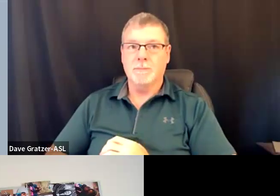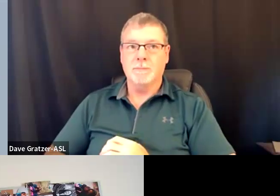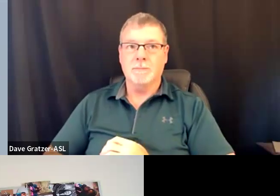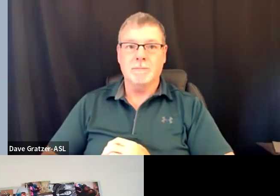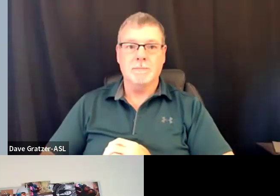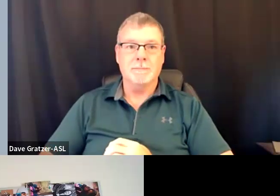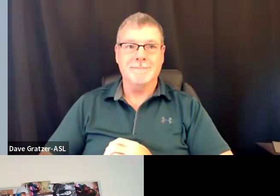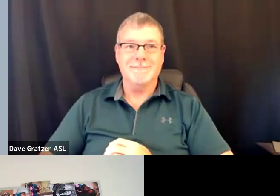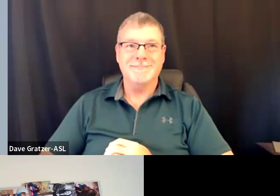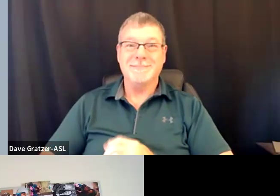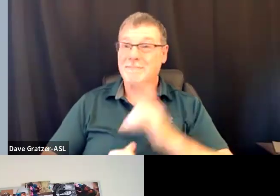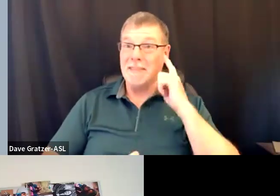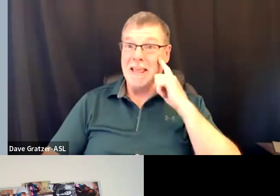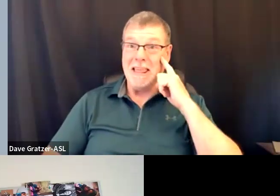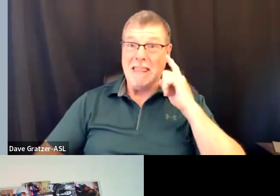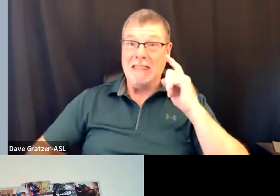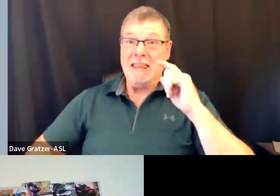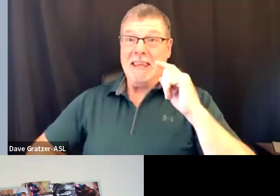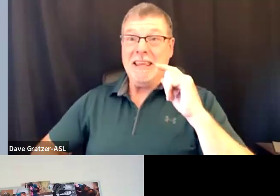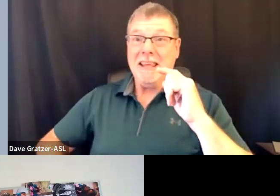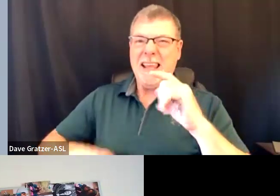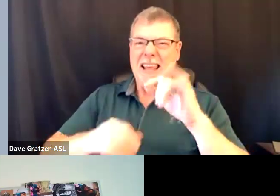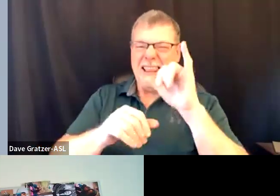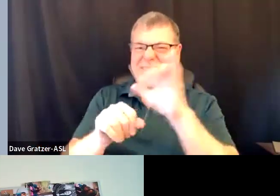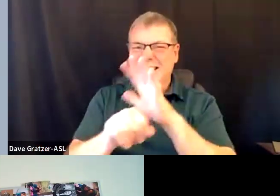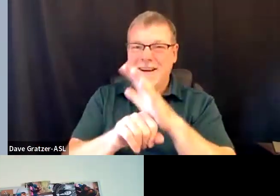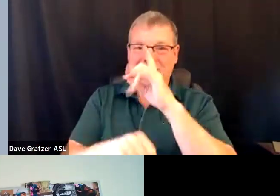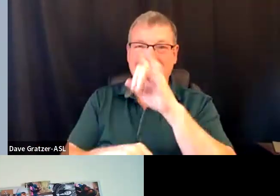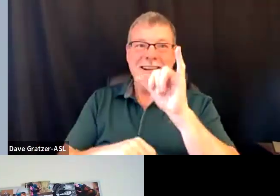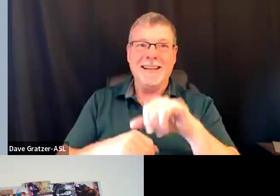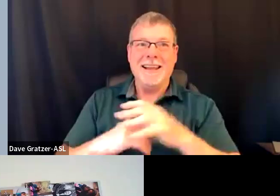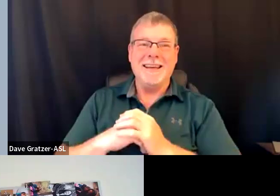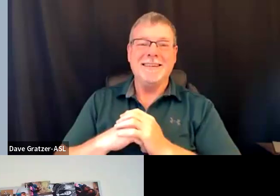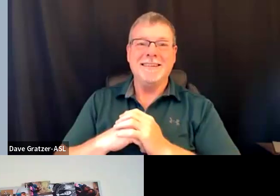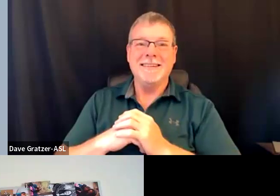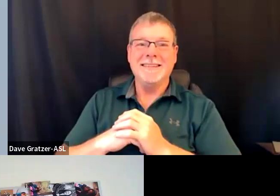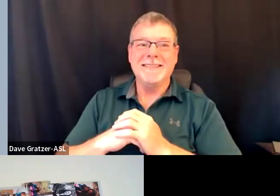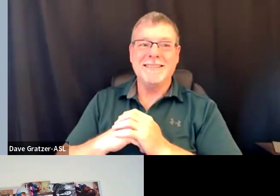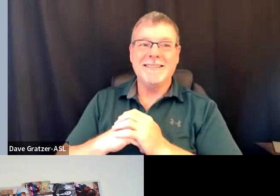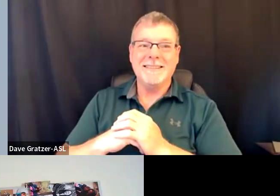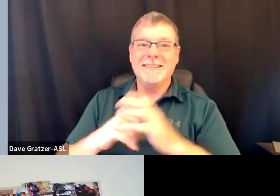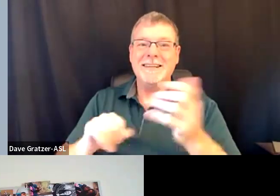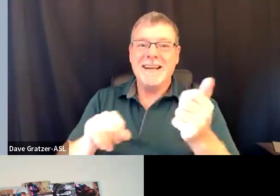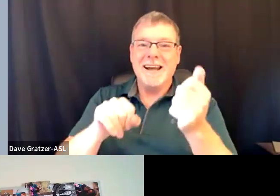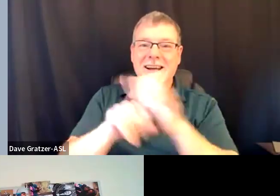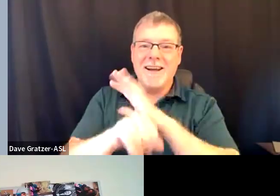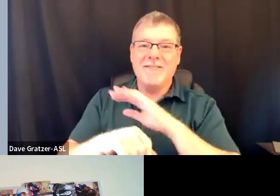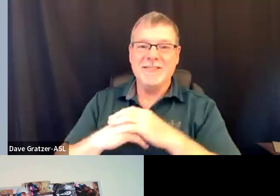All right. So I think that's kind of enough on that one. I'll turn it over to Alissa to cover when HMI is related.